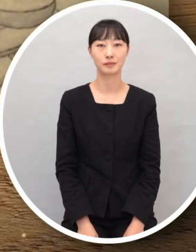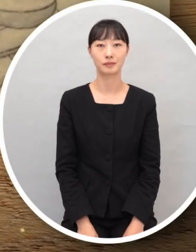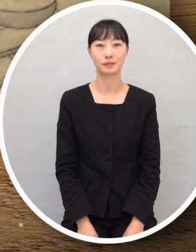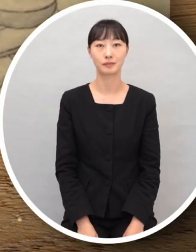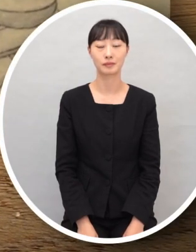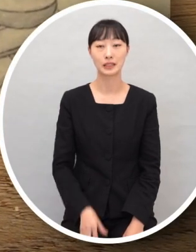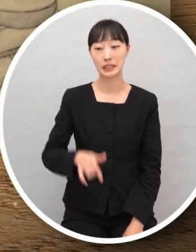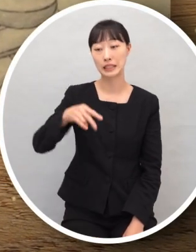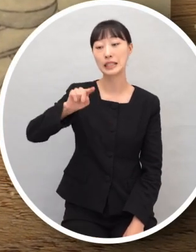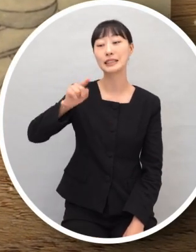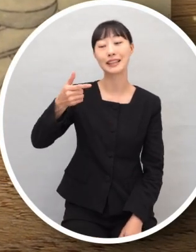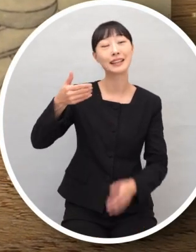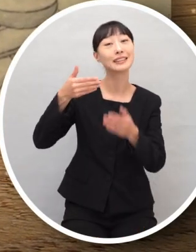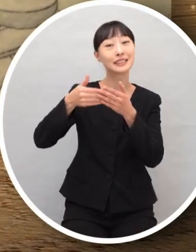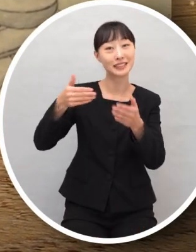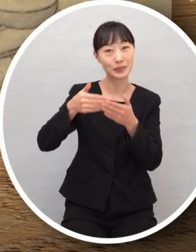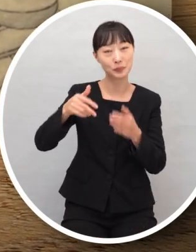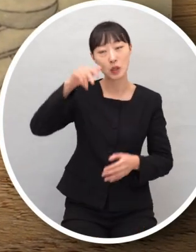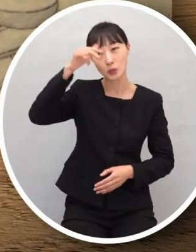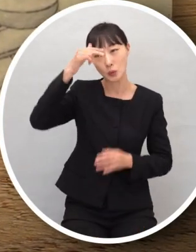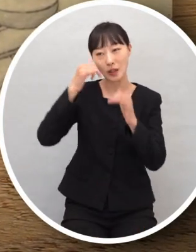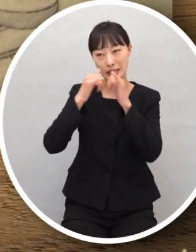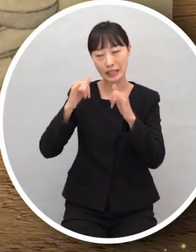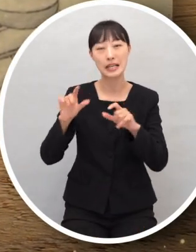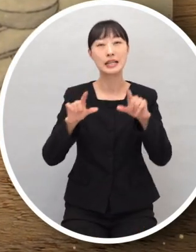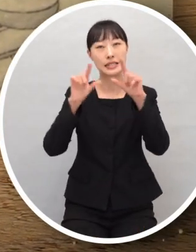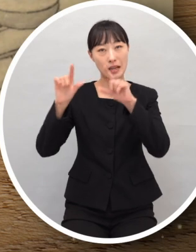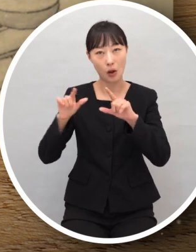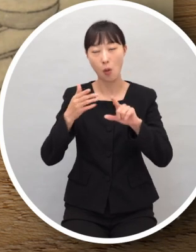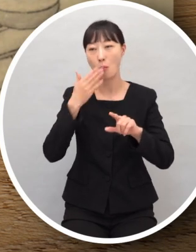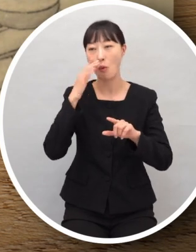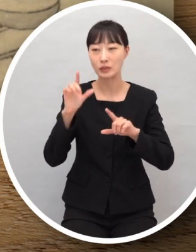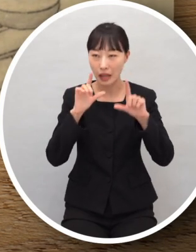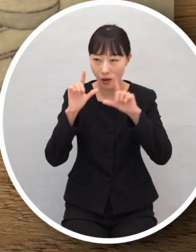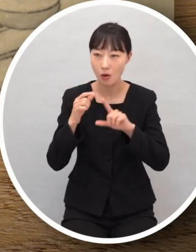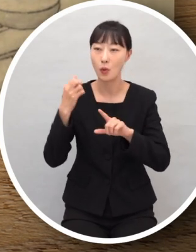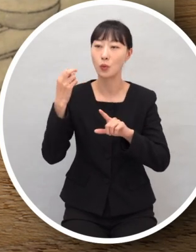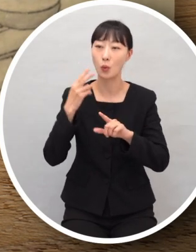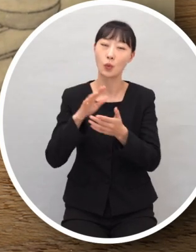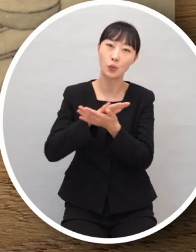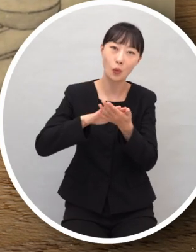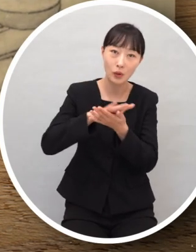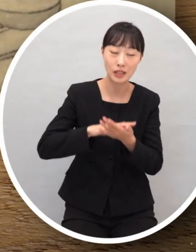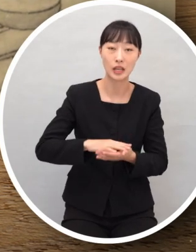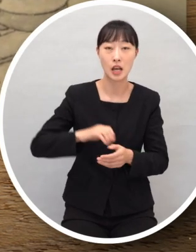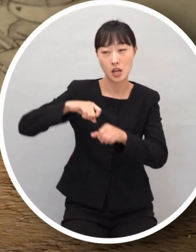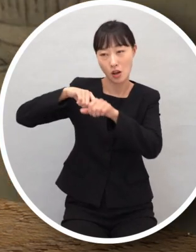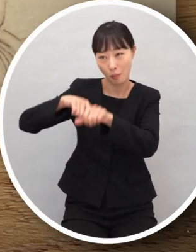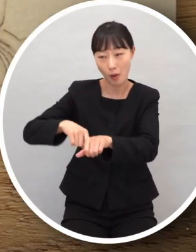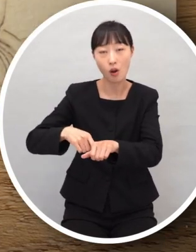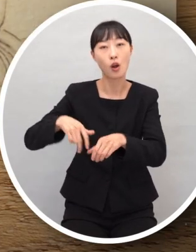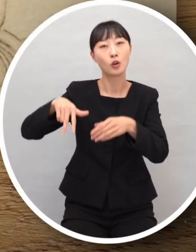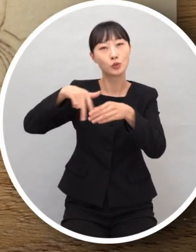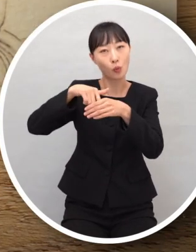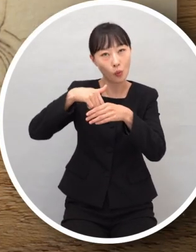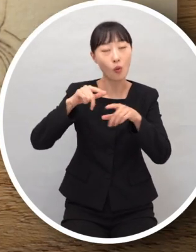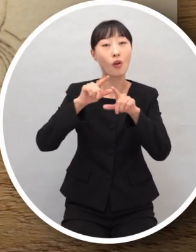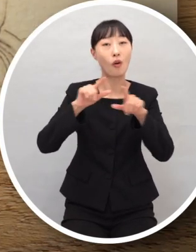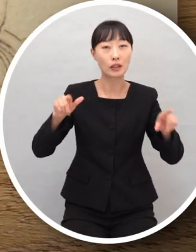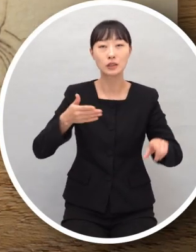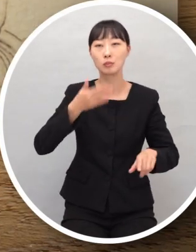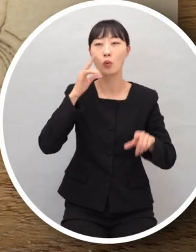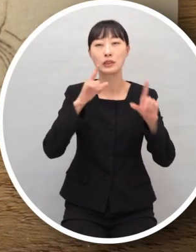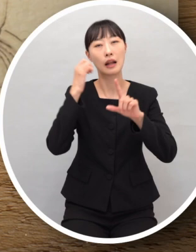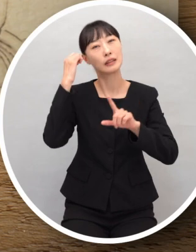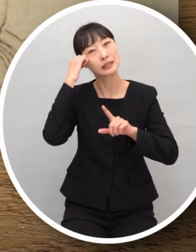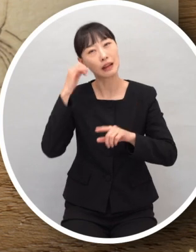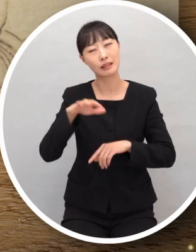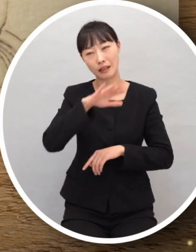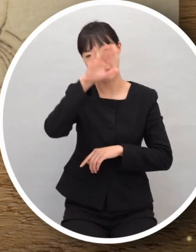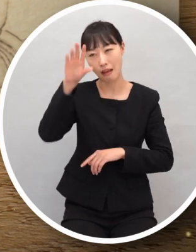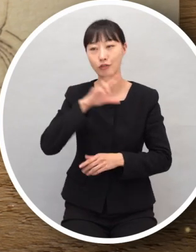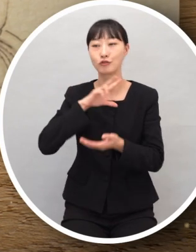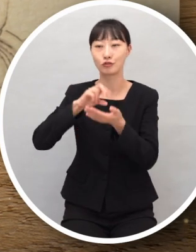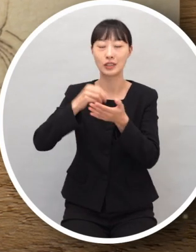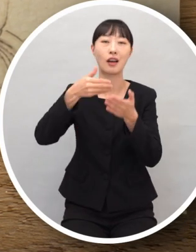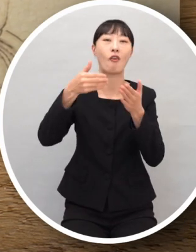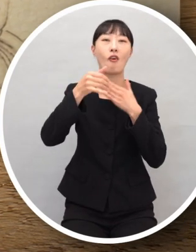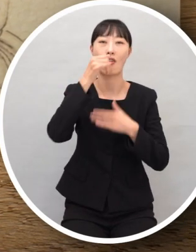Kim Jun-geun's works dealt with a variety of subject matters—work and play, punishment, religious life, and even the food, clothing, and homes of the people.